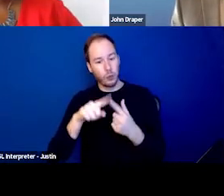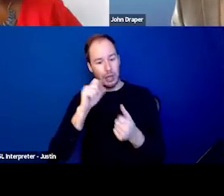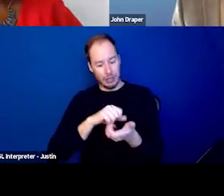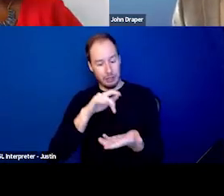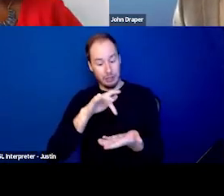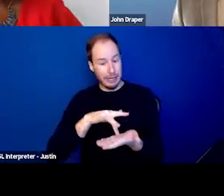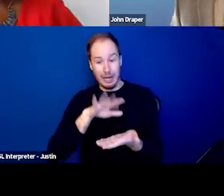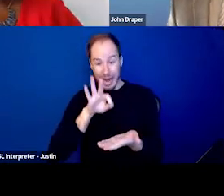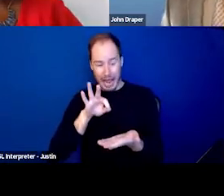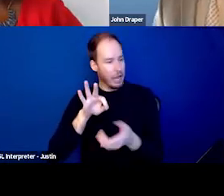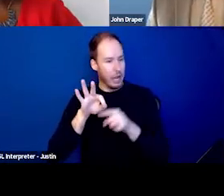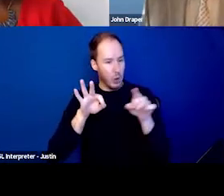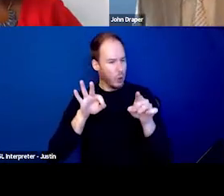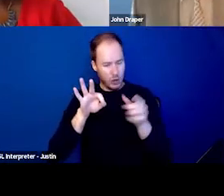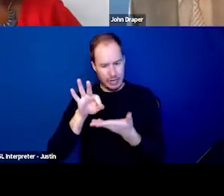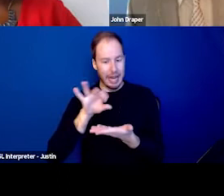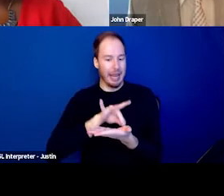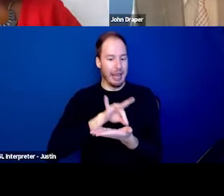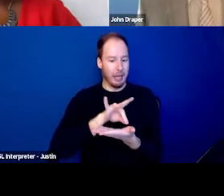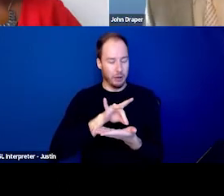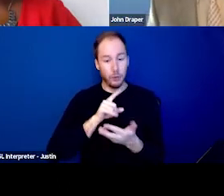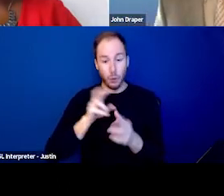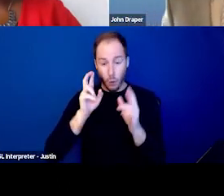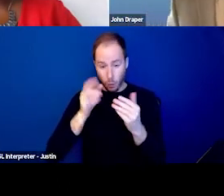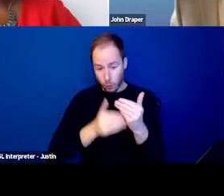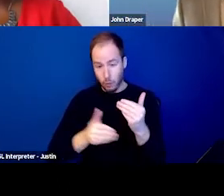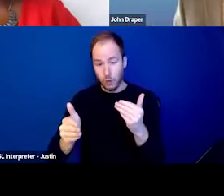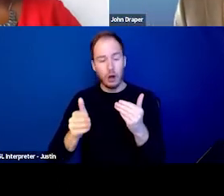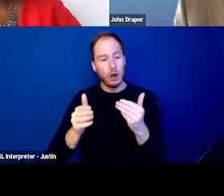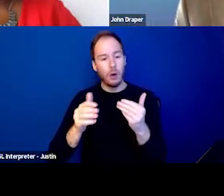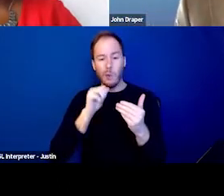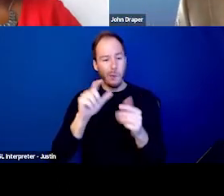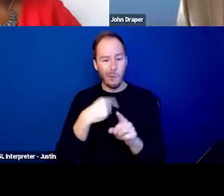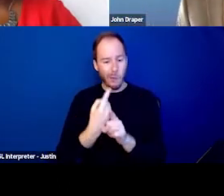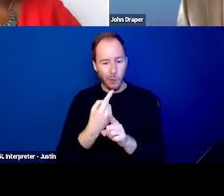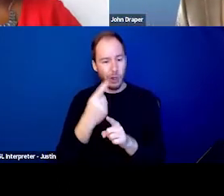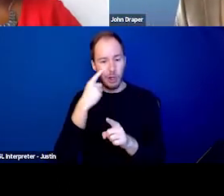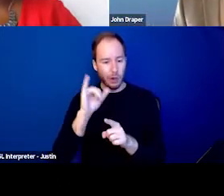The scope of service, we expect that over time, it won't be just seen as a suicide prevention service,